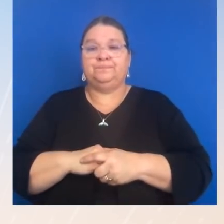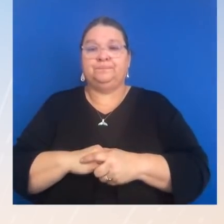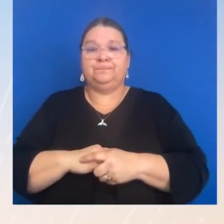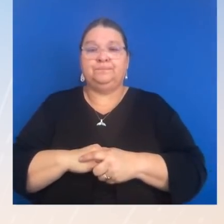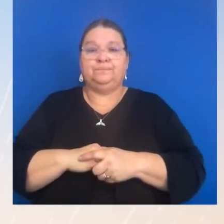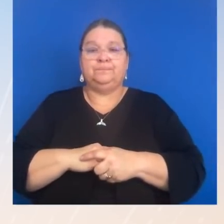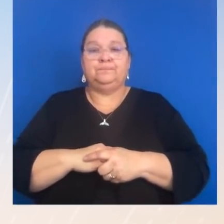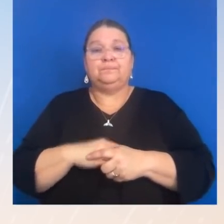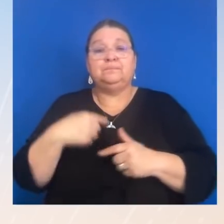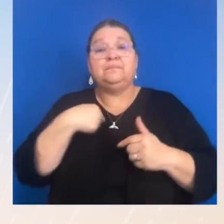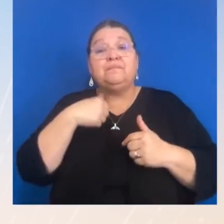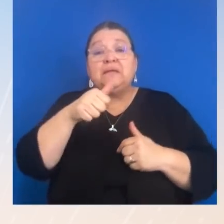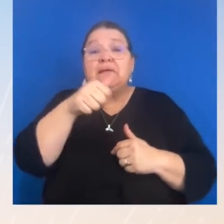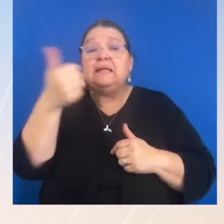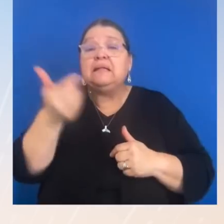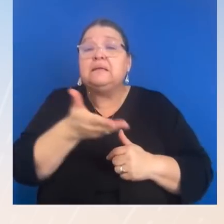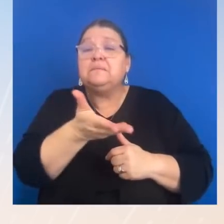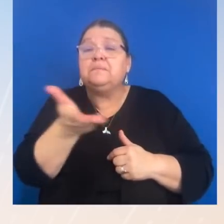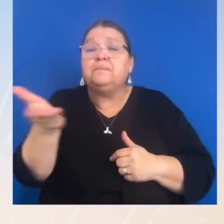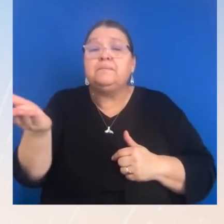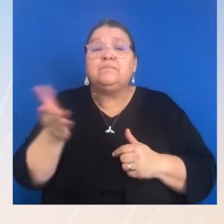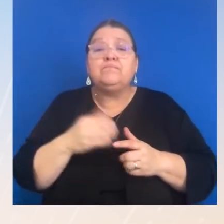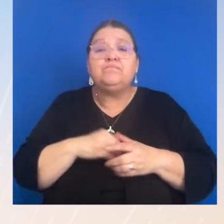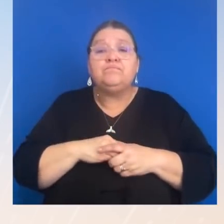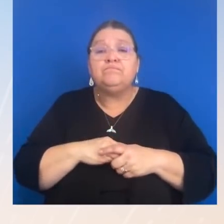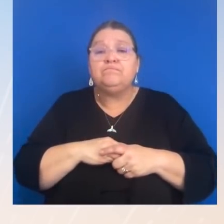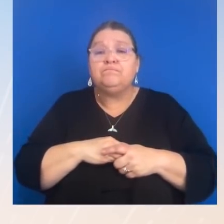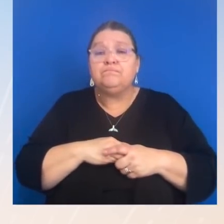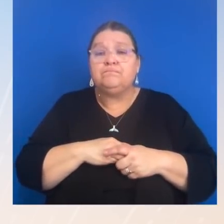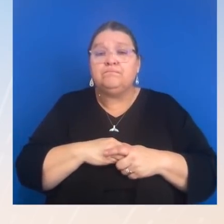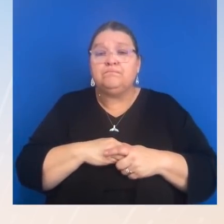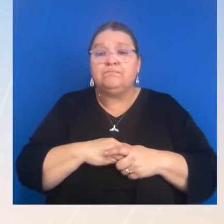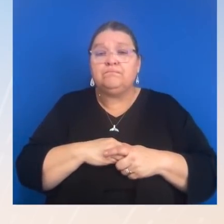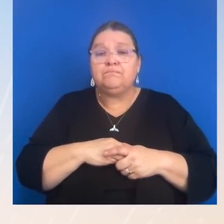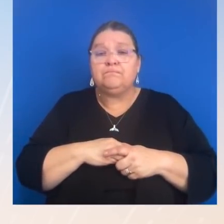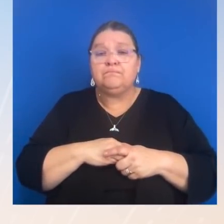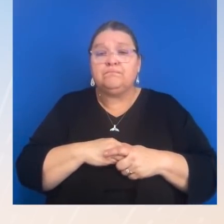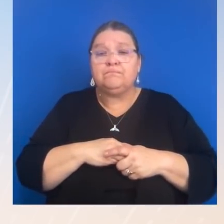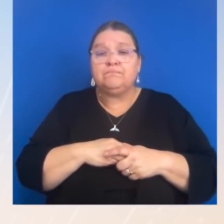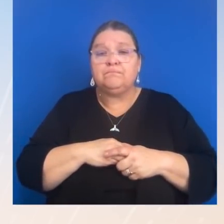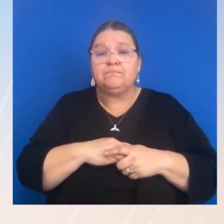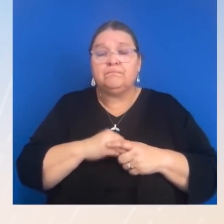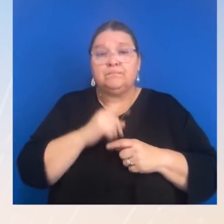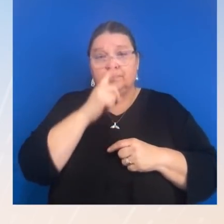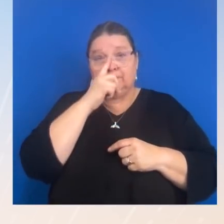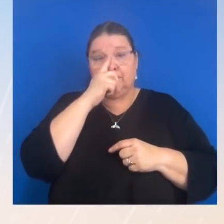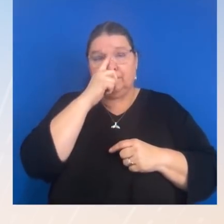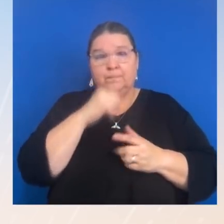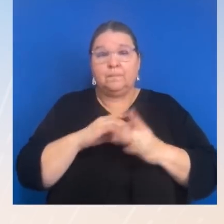regarding this engagement with Nicolás Maduro given the circumstances and given that President Duque